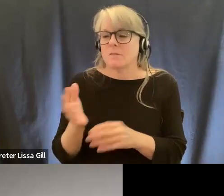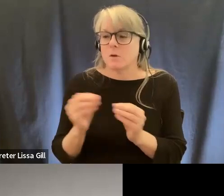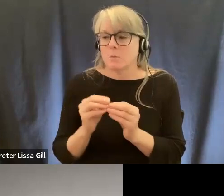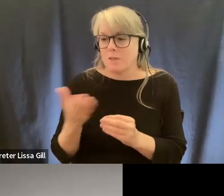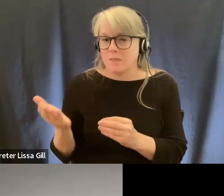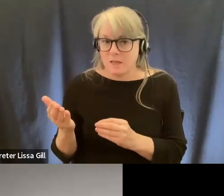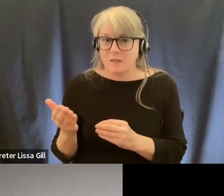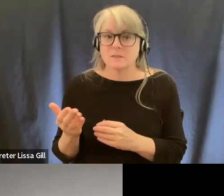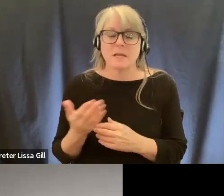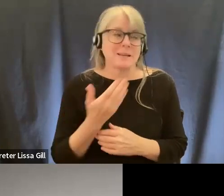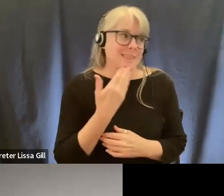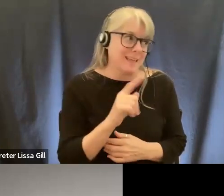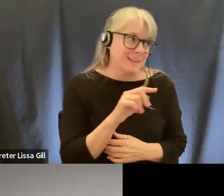That's a. Before we close out and thank Kasha for our time and she will share our contact information next month.